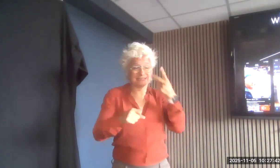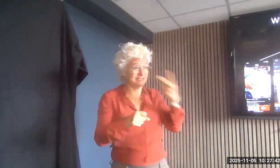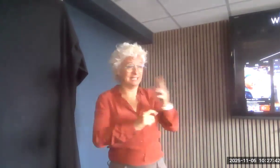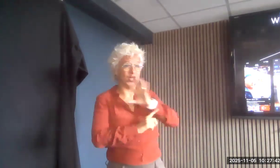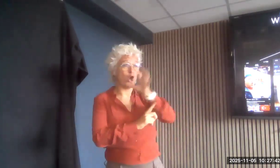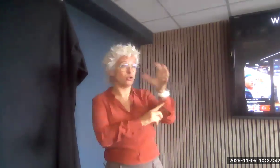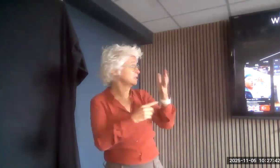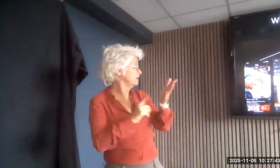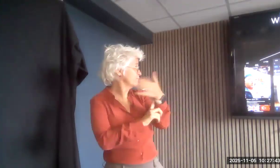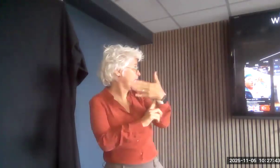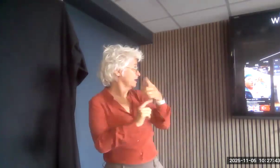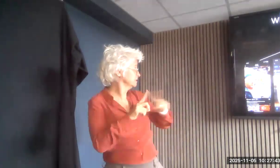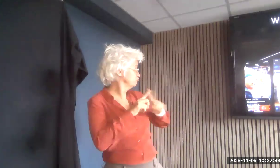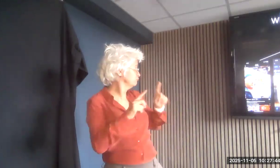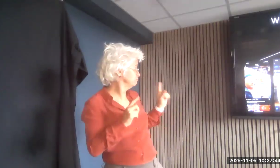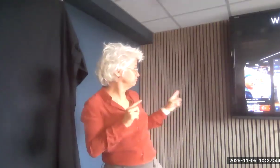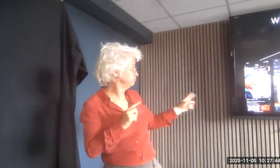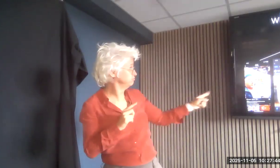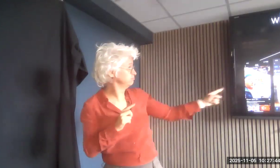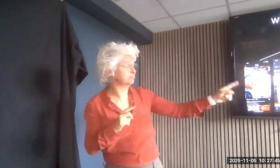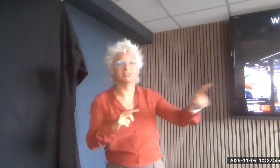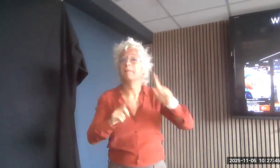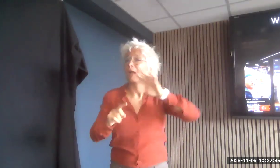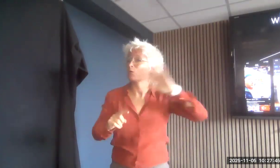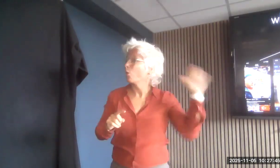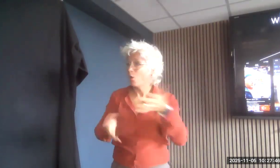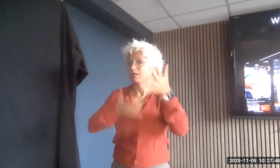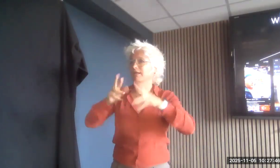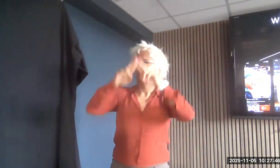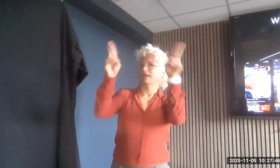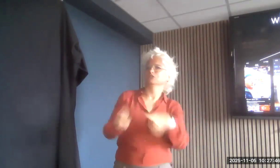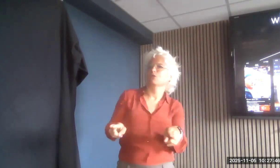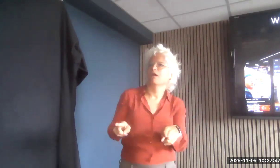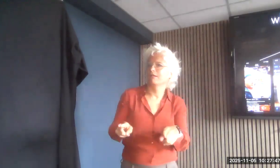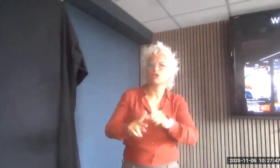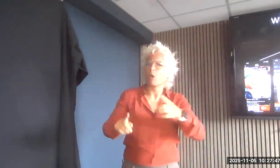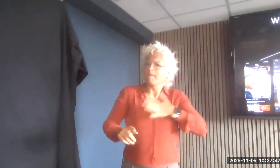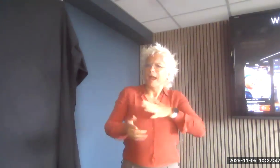an upsurge in the nber of deaf influencers, and you can see people from different countries flagged here.